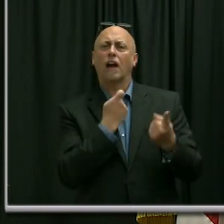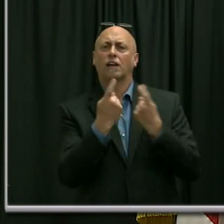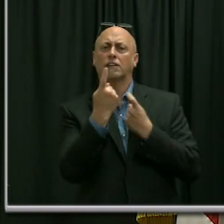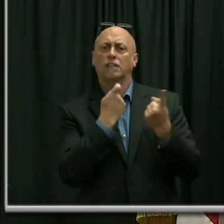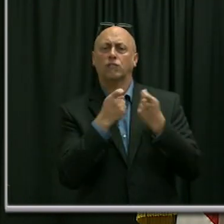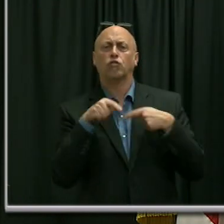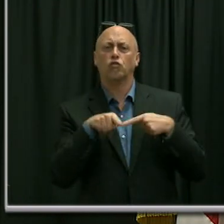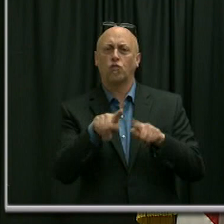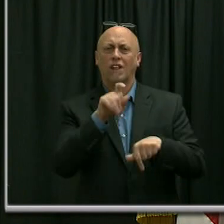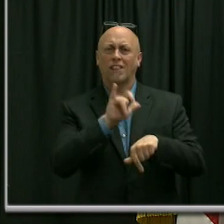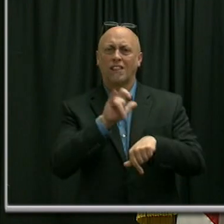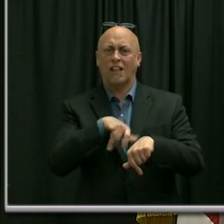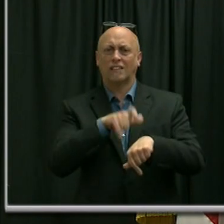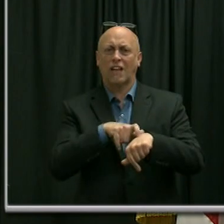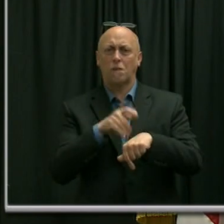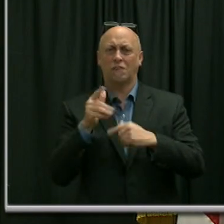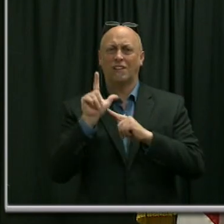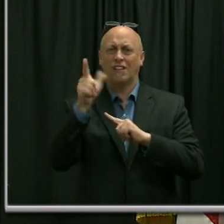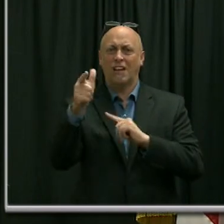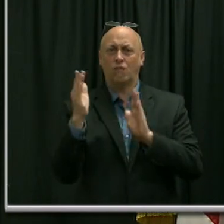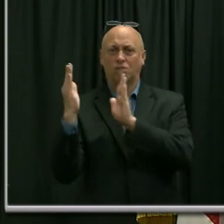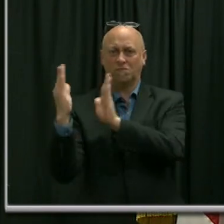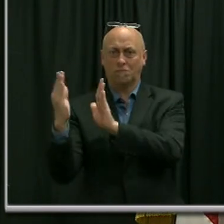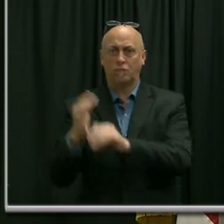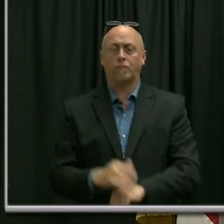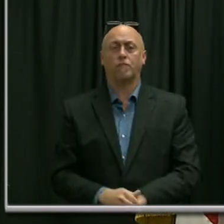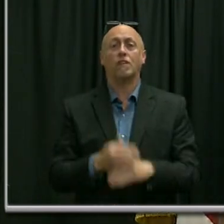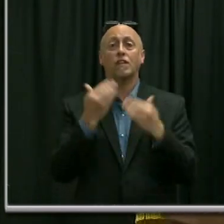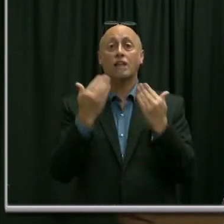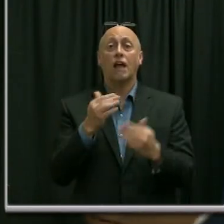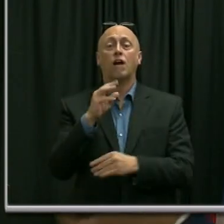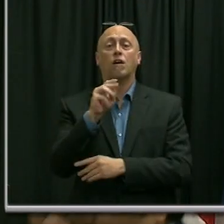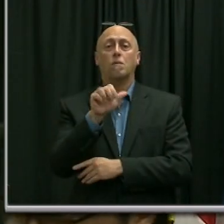PARTICIPATE IN THE Q. AND A